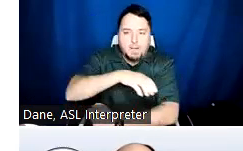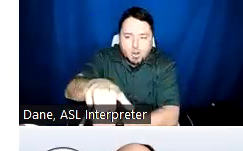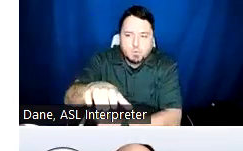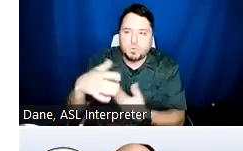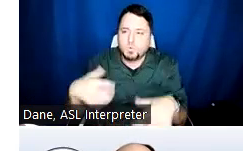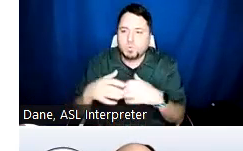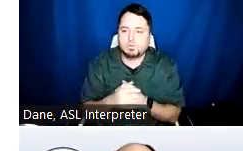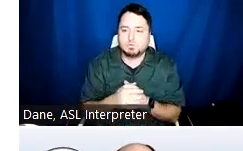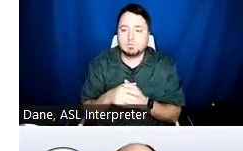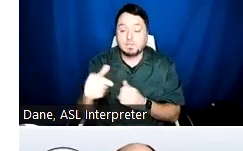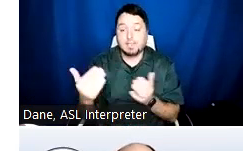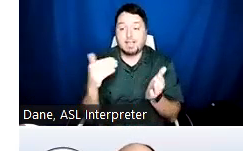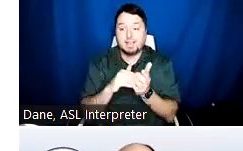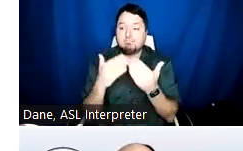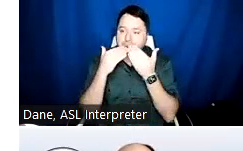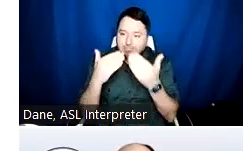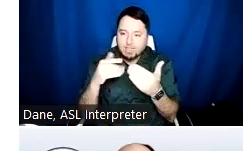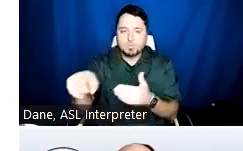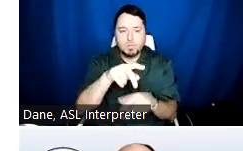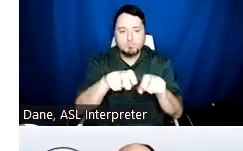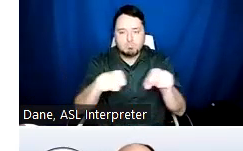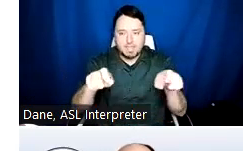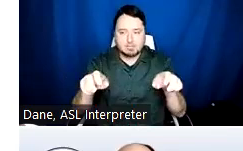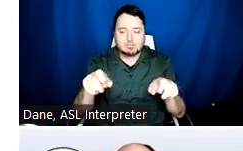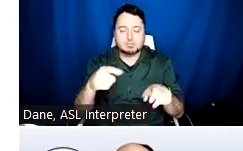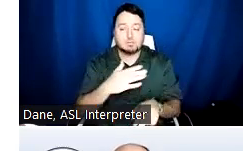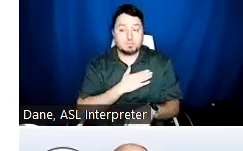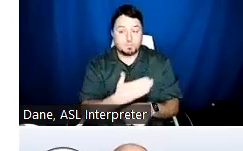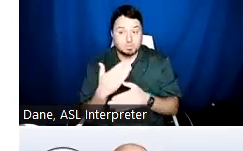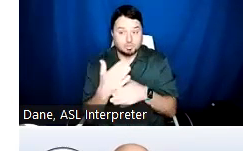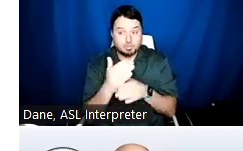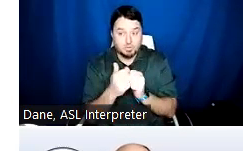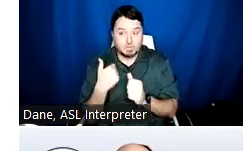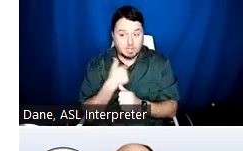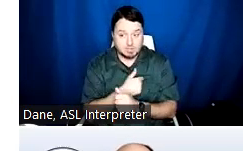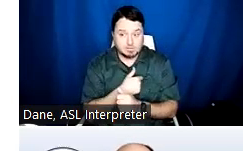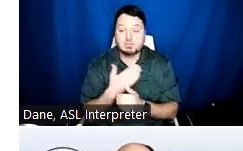to say thank you to our panelist for being willing to share with us and thank you all for joining us.